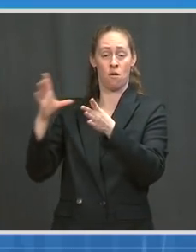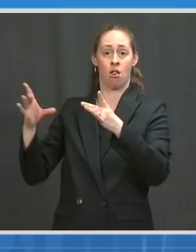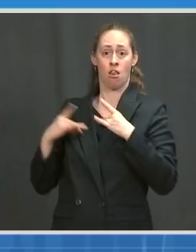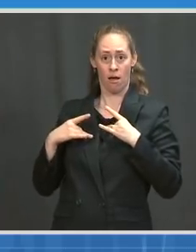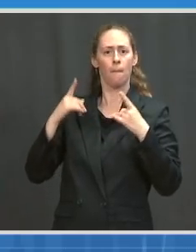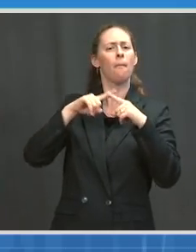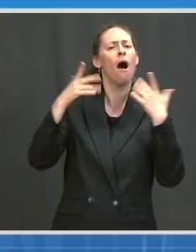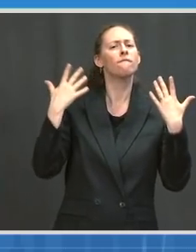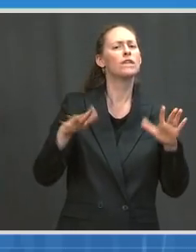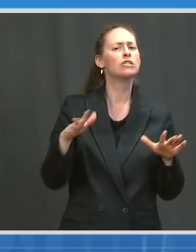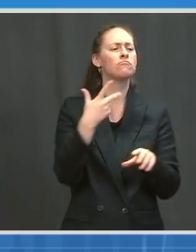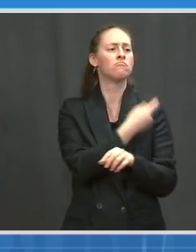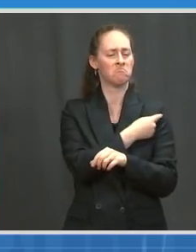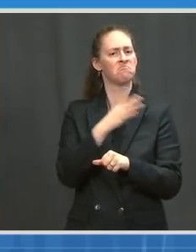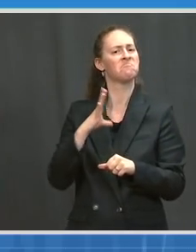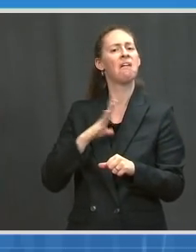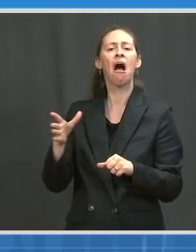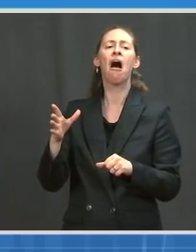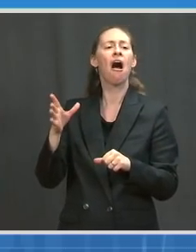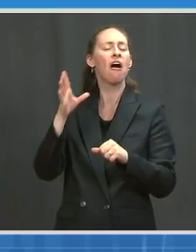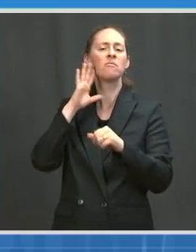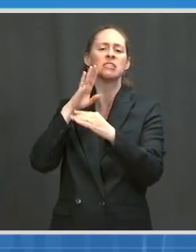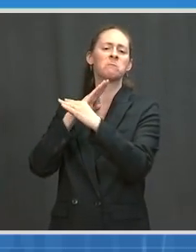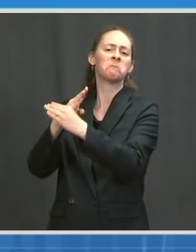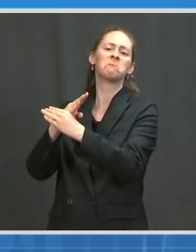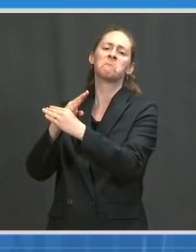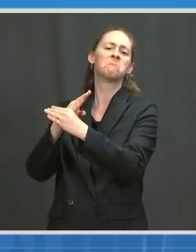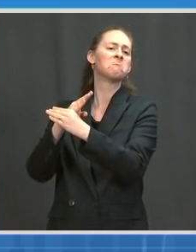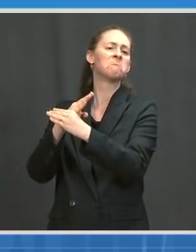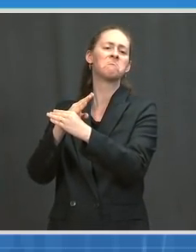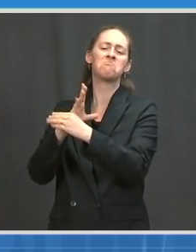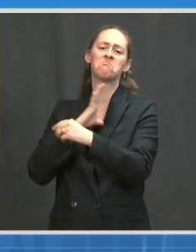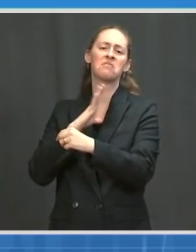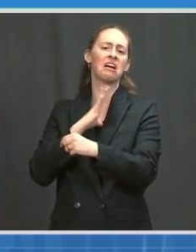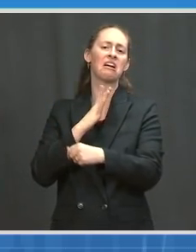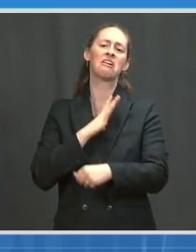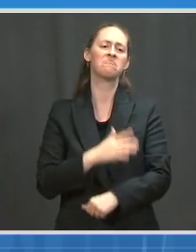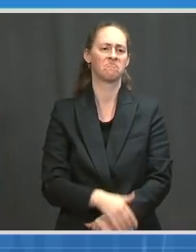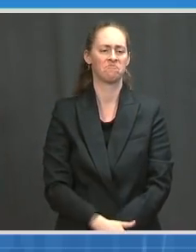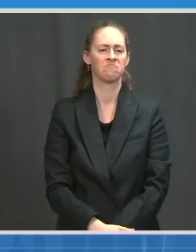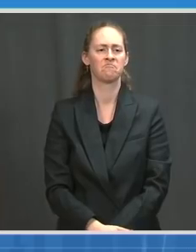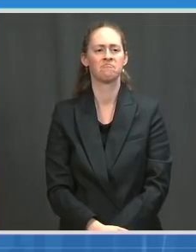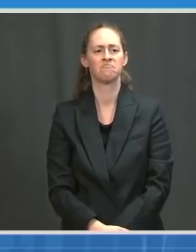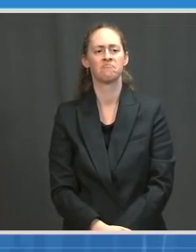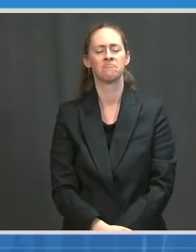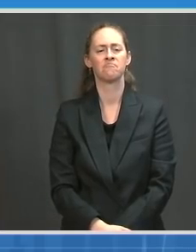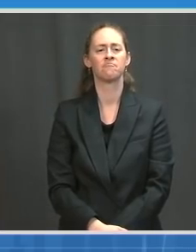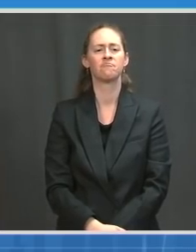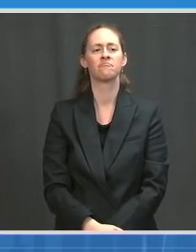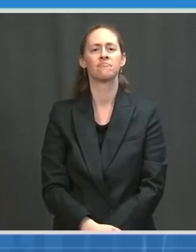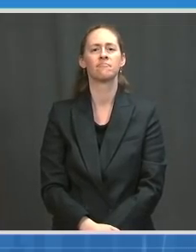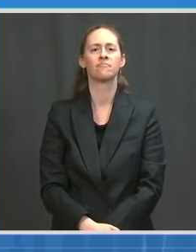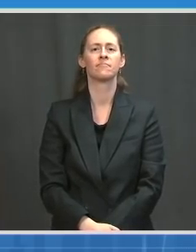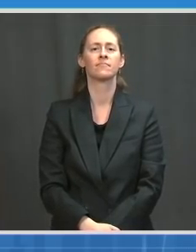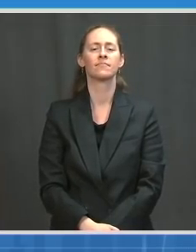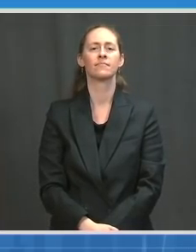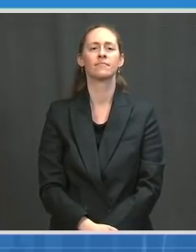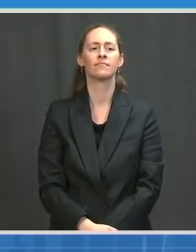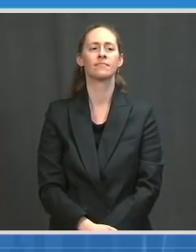And then the issue of vaccines actually, at least with regard to SARS-CoV-2, can do better than nature.